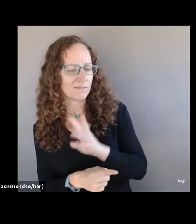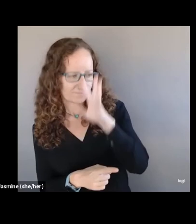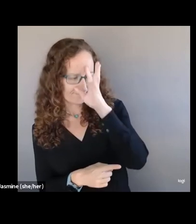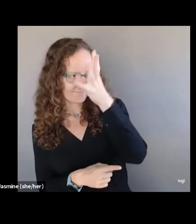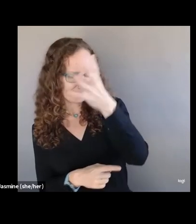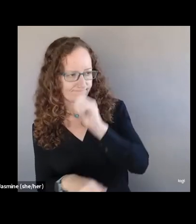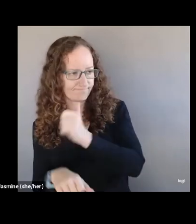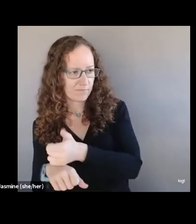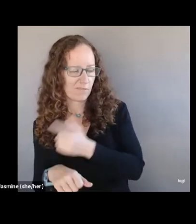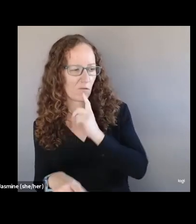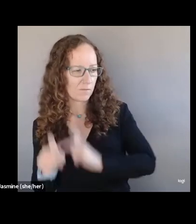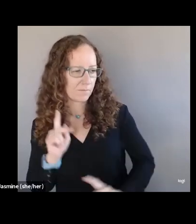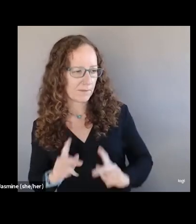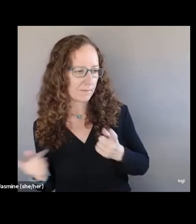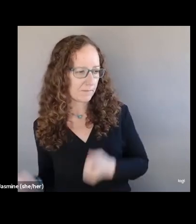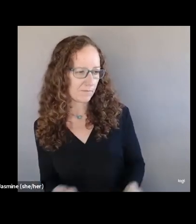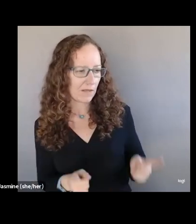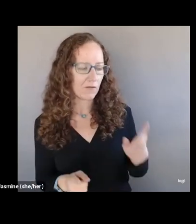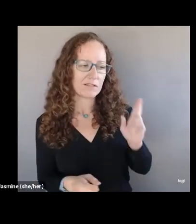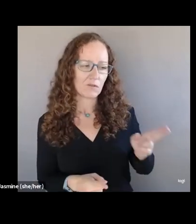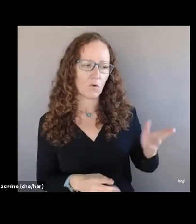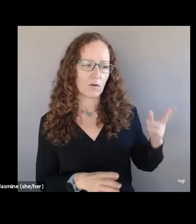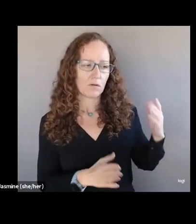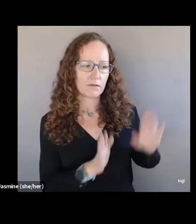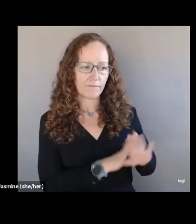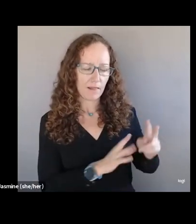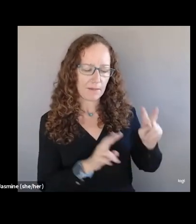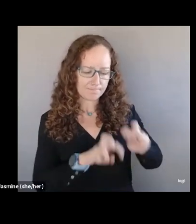development that is emergent from the historical experiences